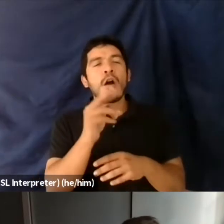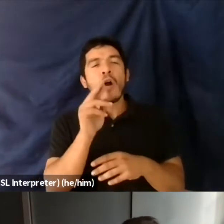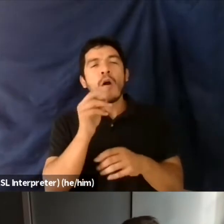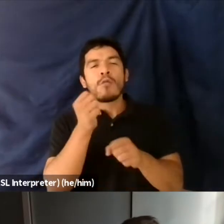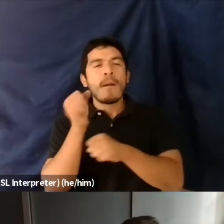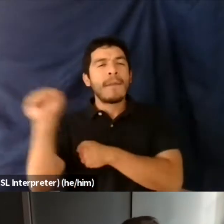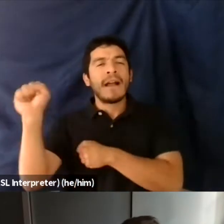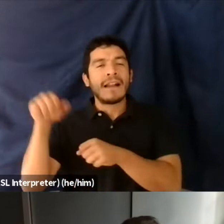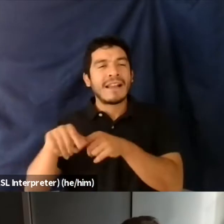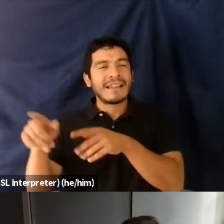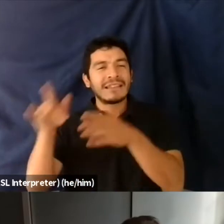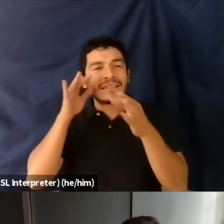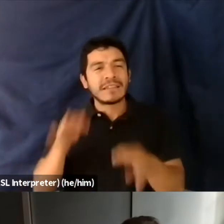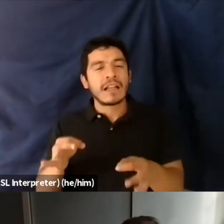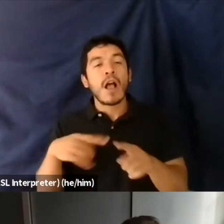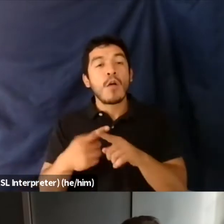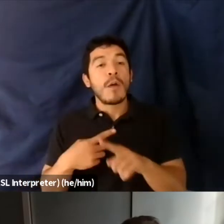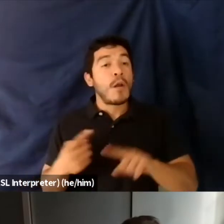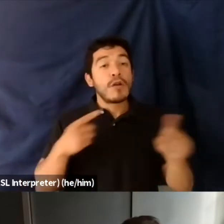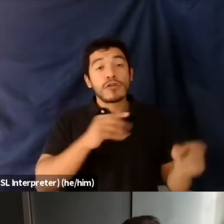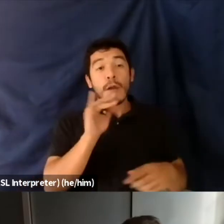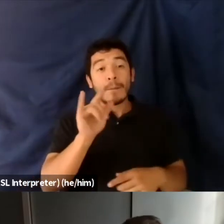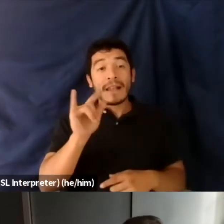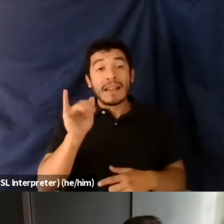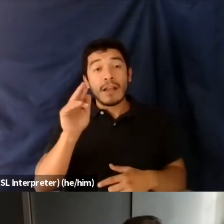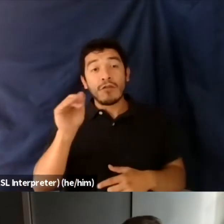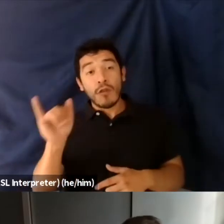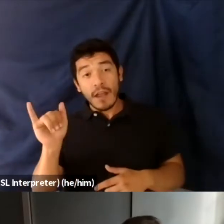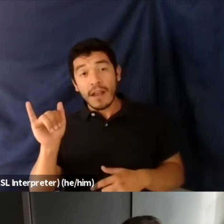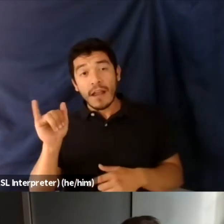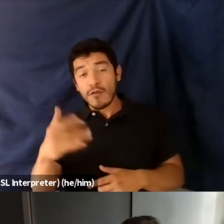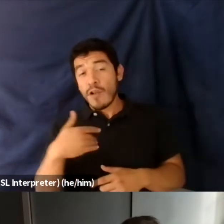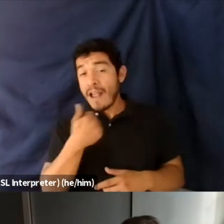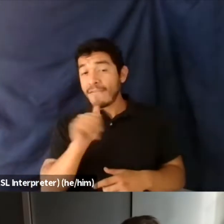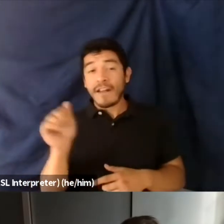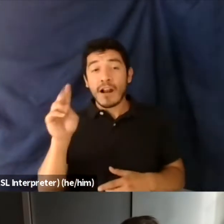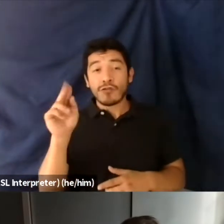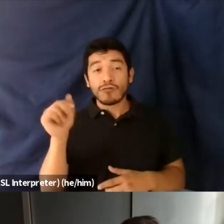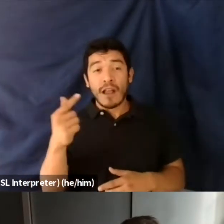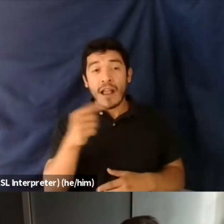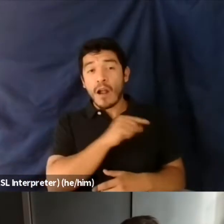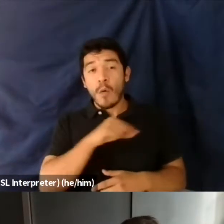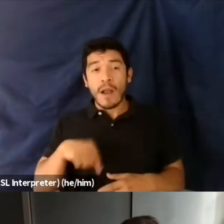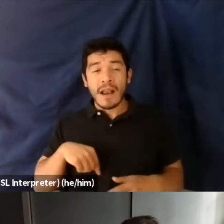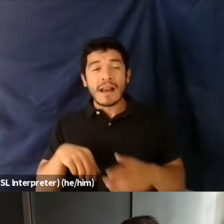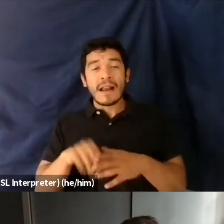to our Associate Producer, Billy Ray, and I said, are there any drag Queens in Birmingham that you think are good actors?